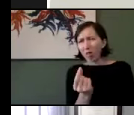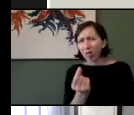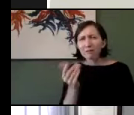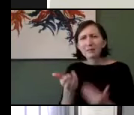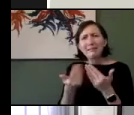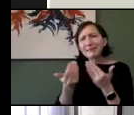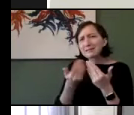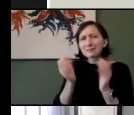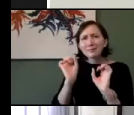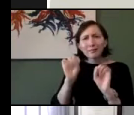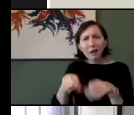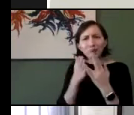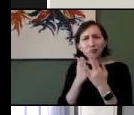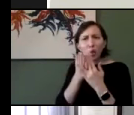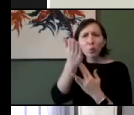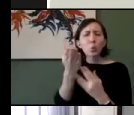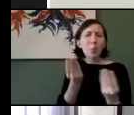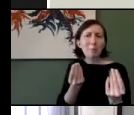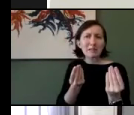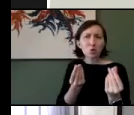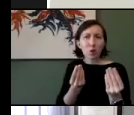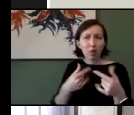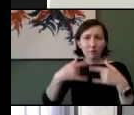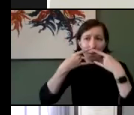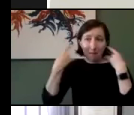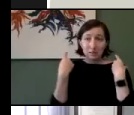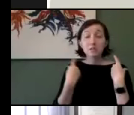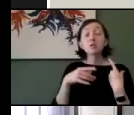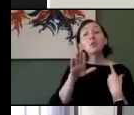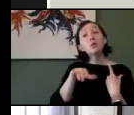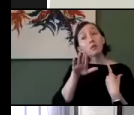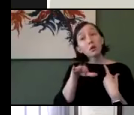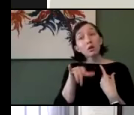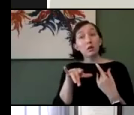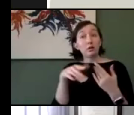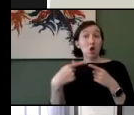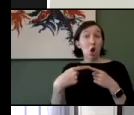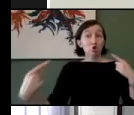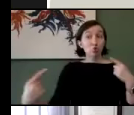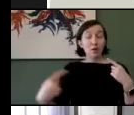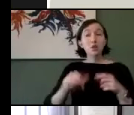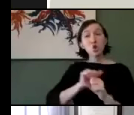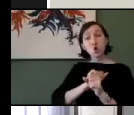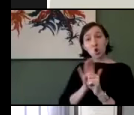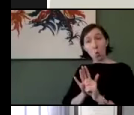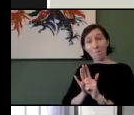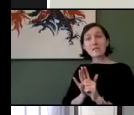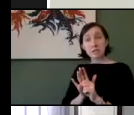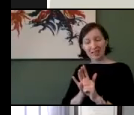In contrast, the virus that causes COVID-19 is much bigger than CO2.